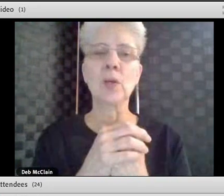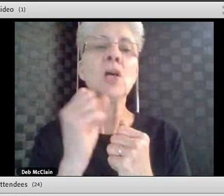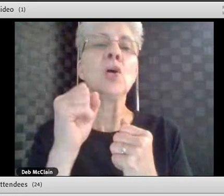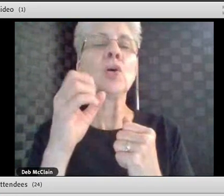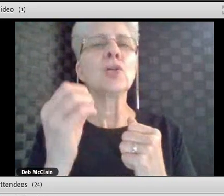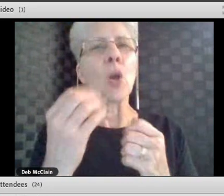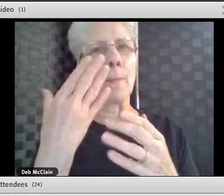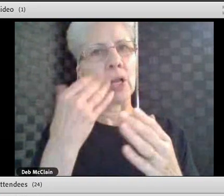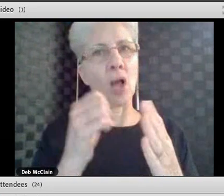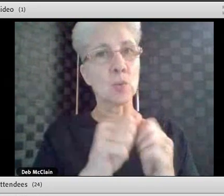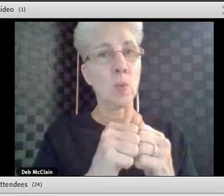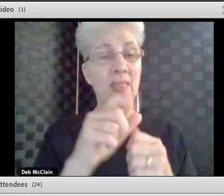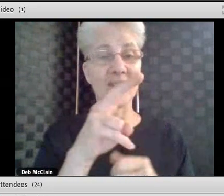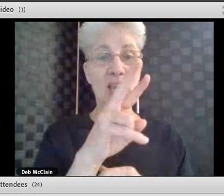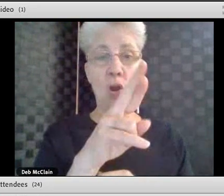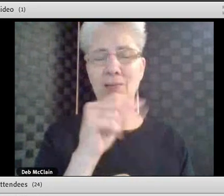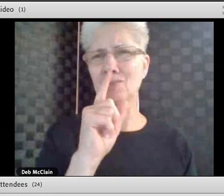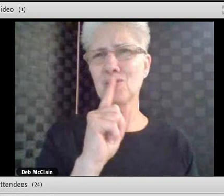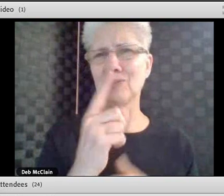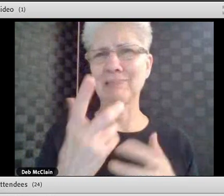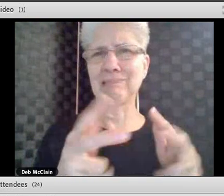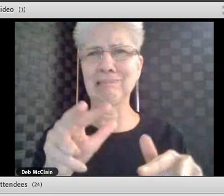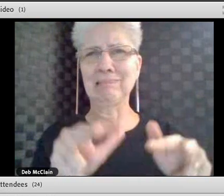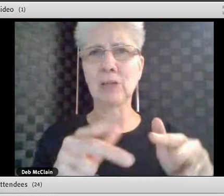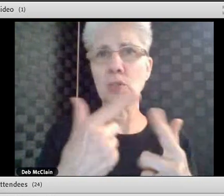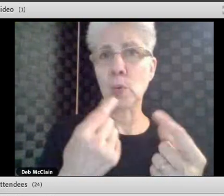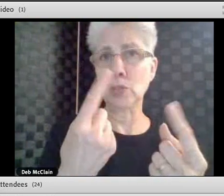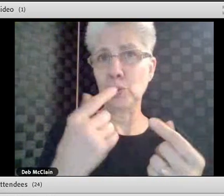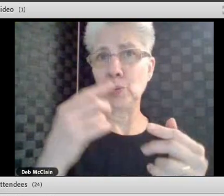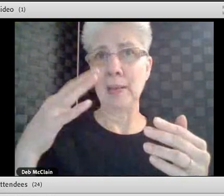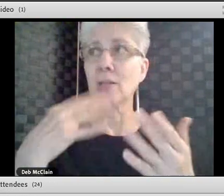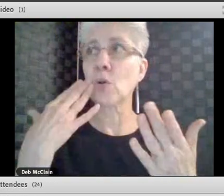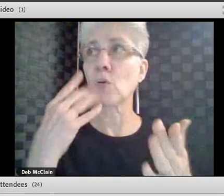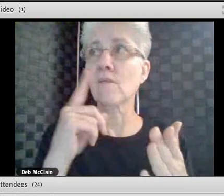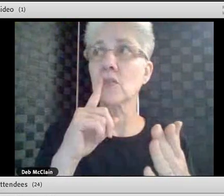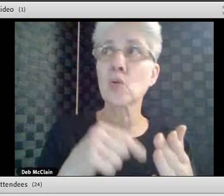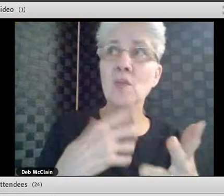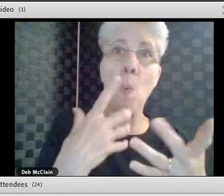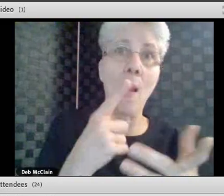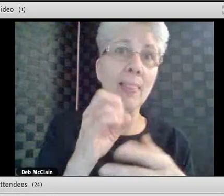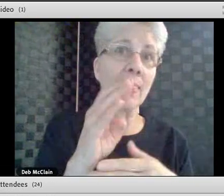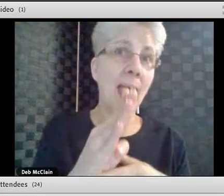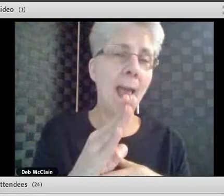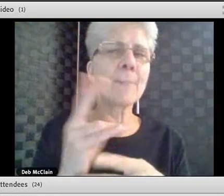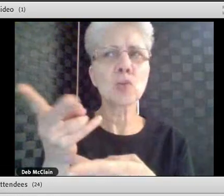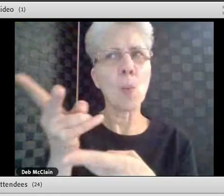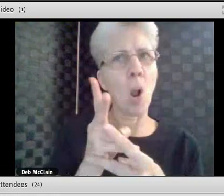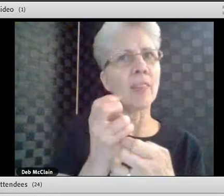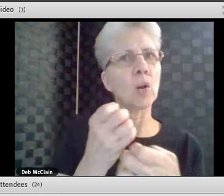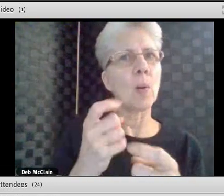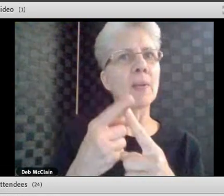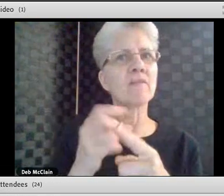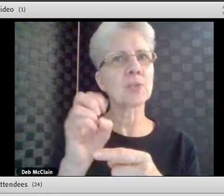these new technologies, you know, because with VR you're not sure what you want to do yet, right? You don't know for sure if you want a lab,